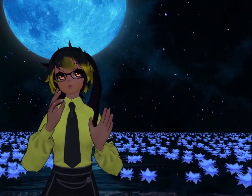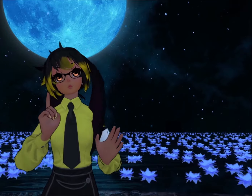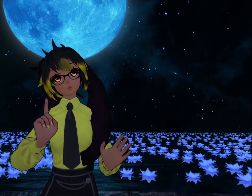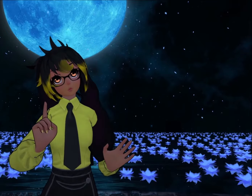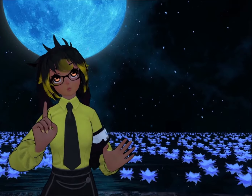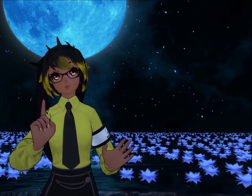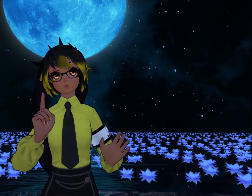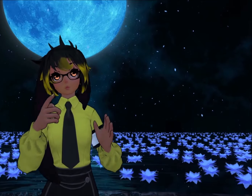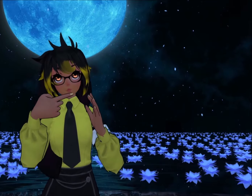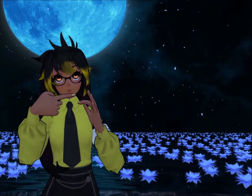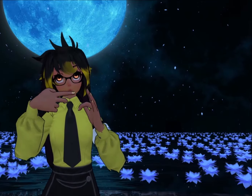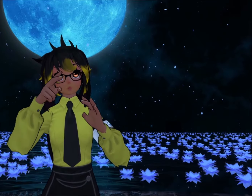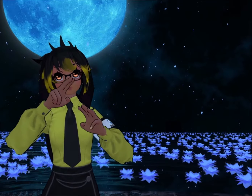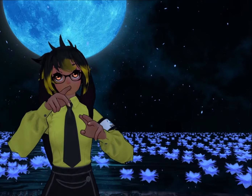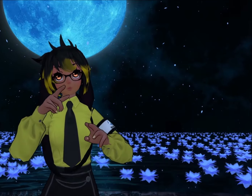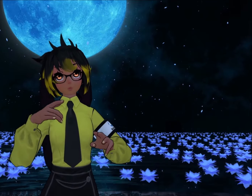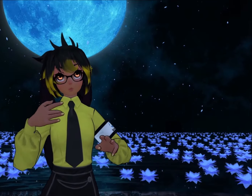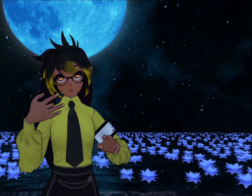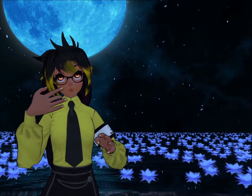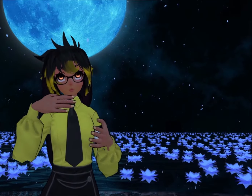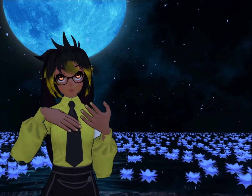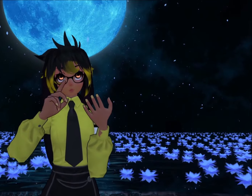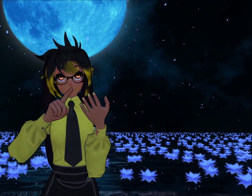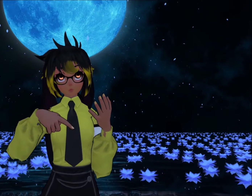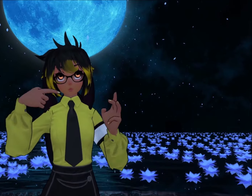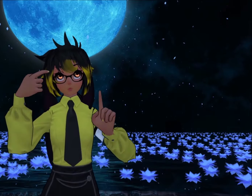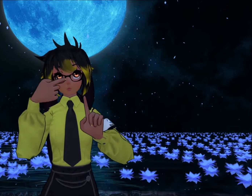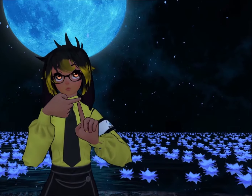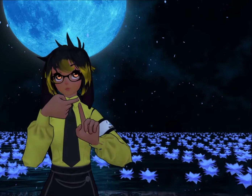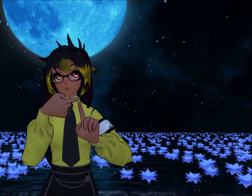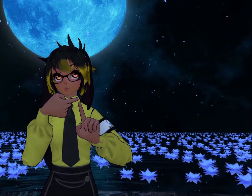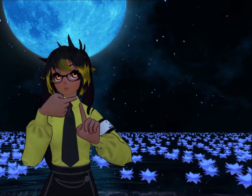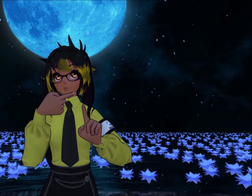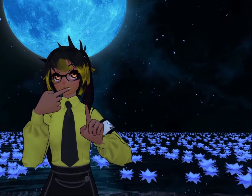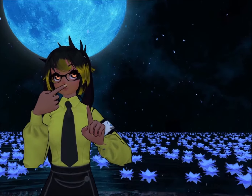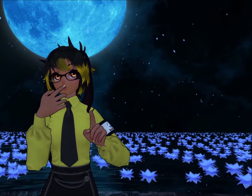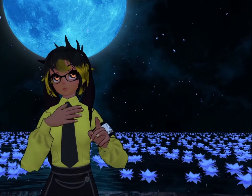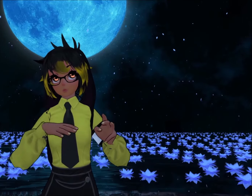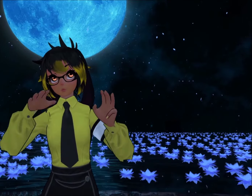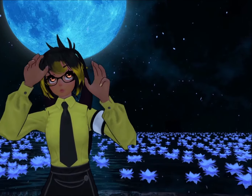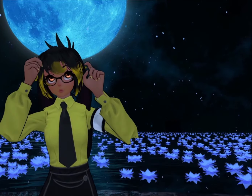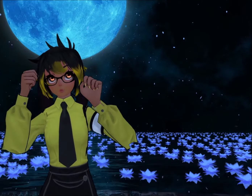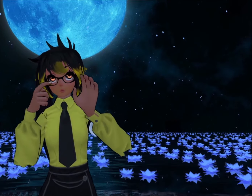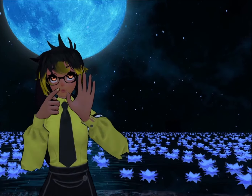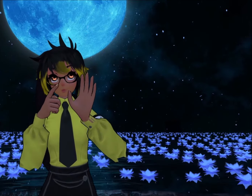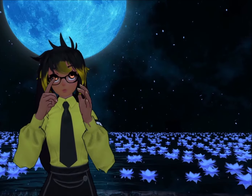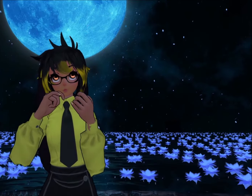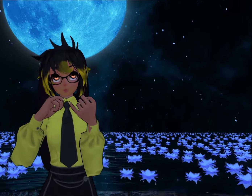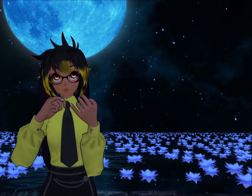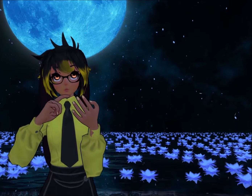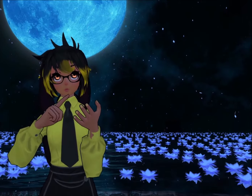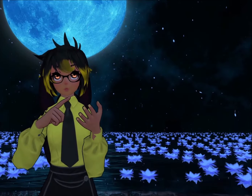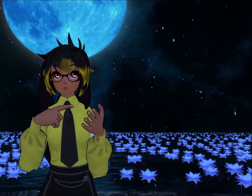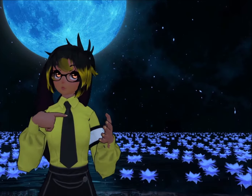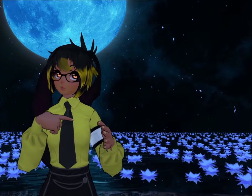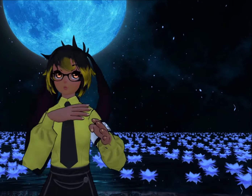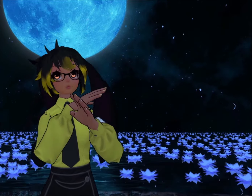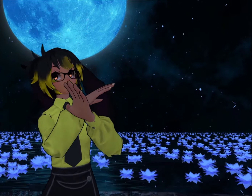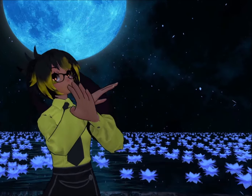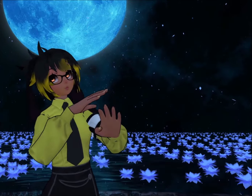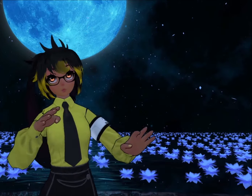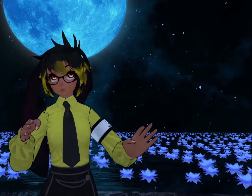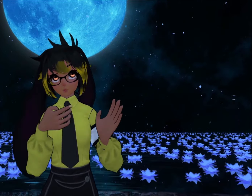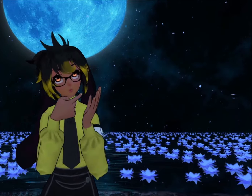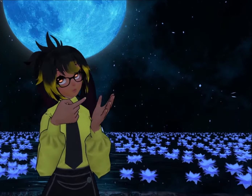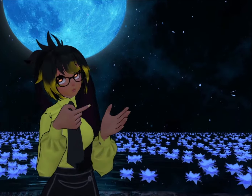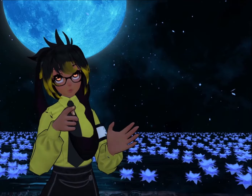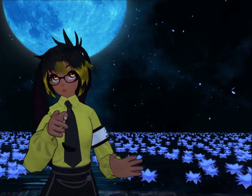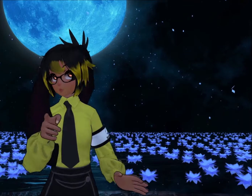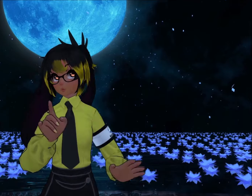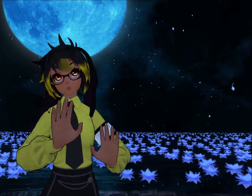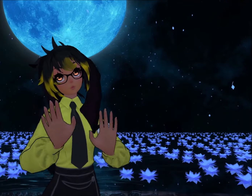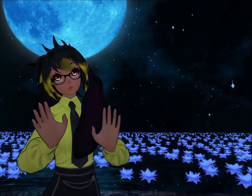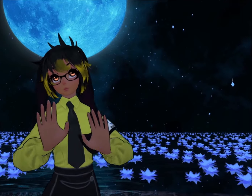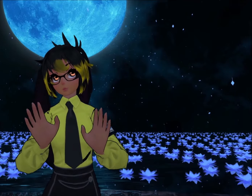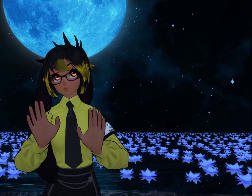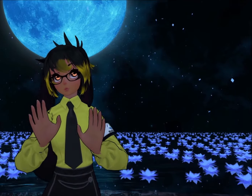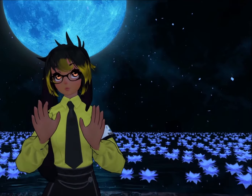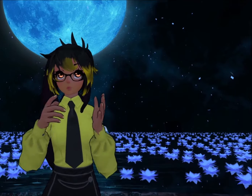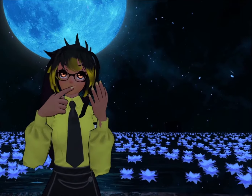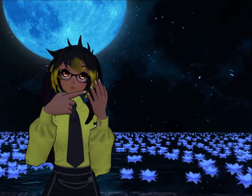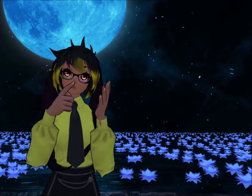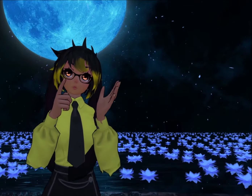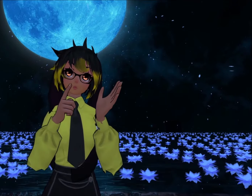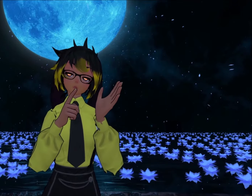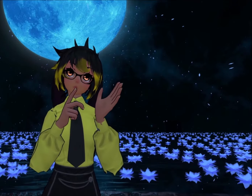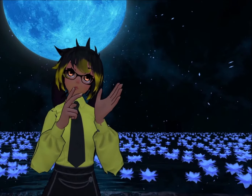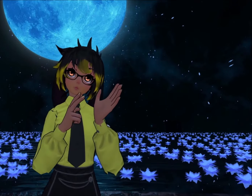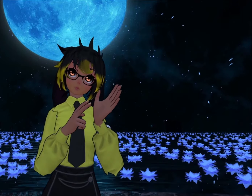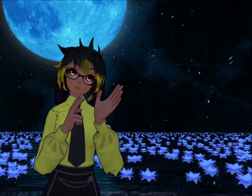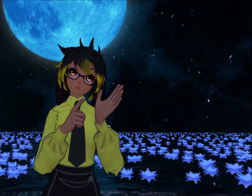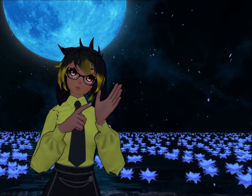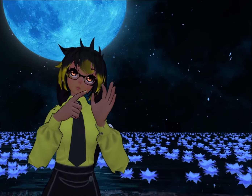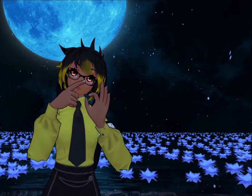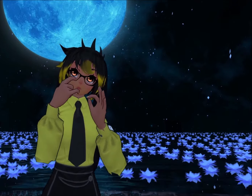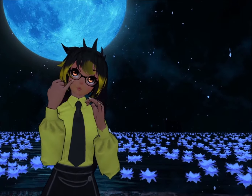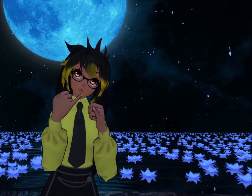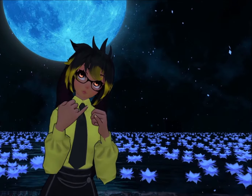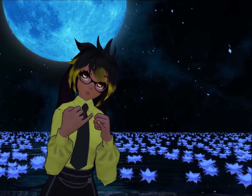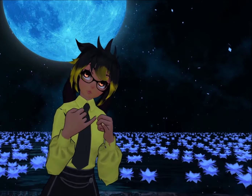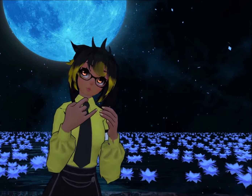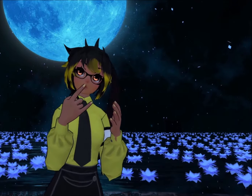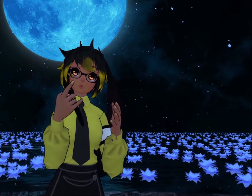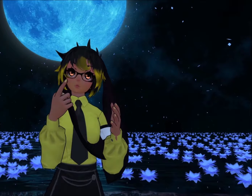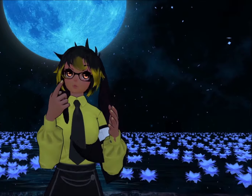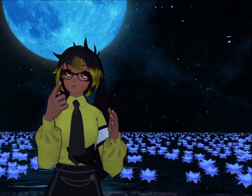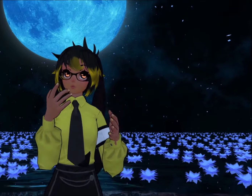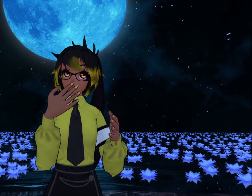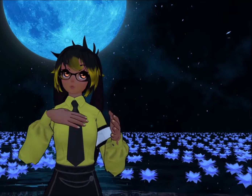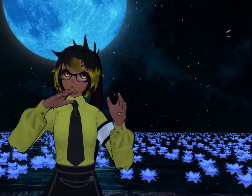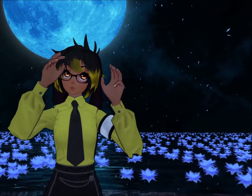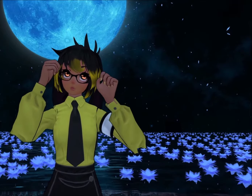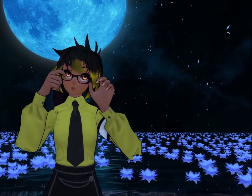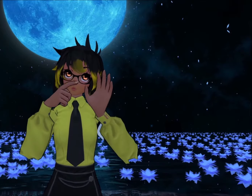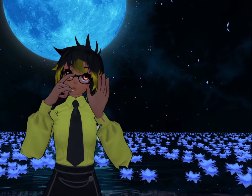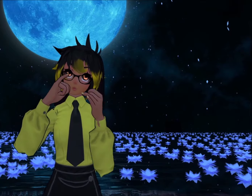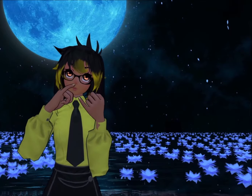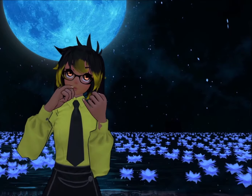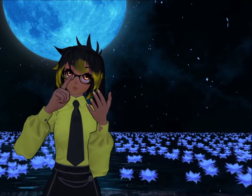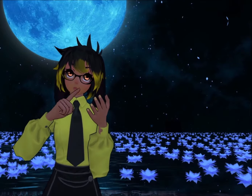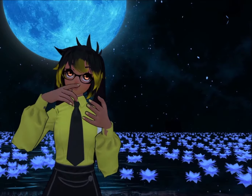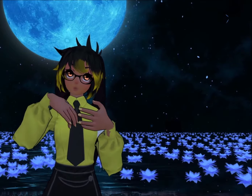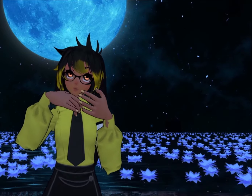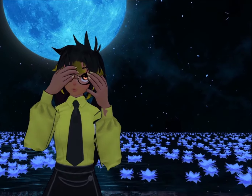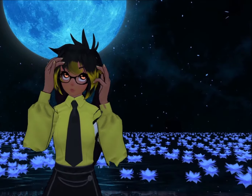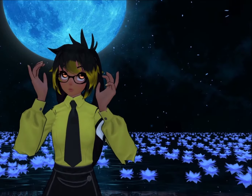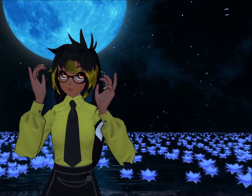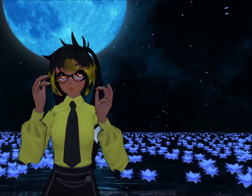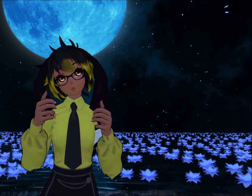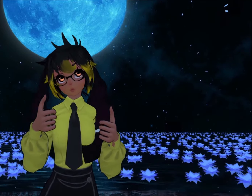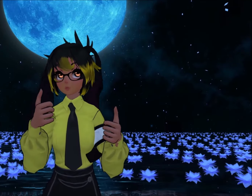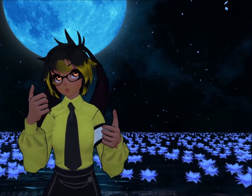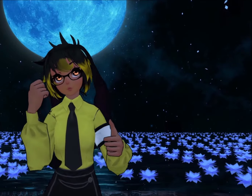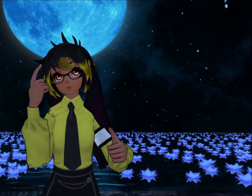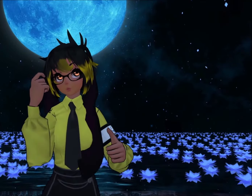However, if you live in the UK and want to learn ASL, I wouldn’t recommend doing that unless you’re merely focusing on VR only. I understand that